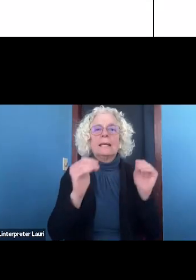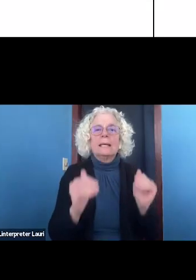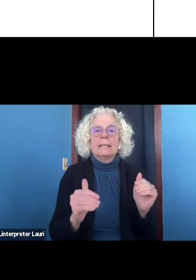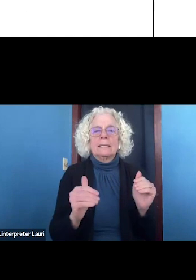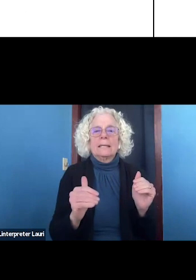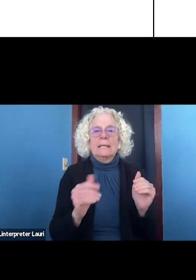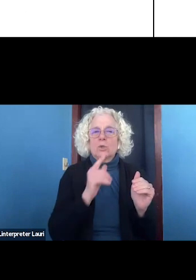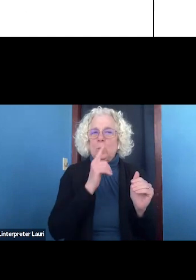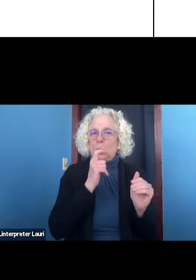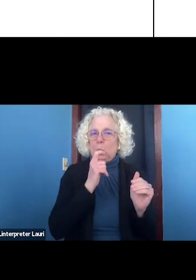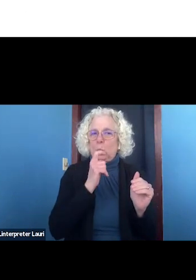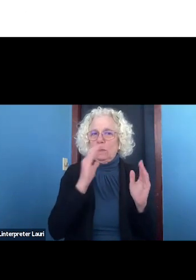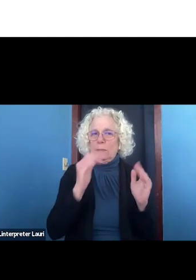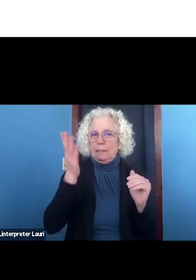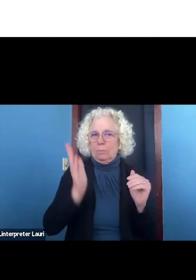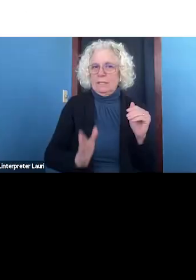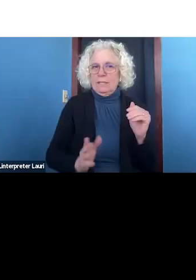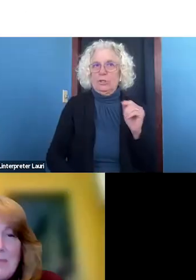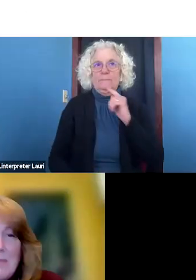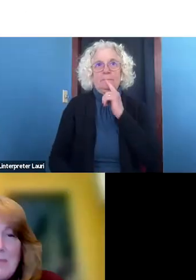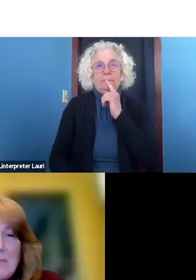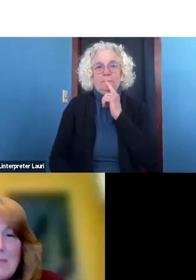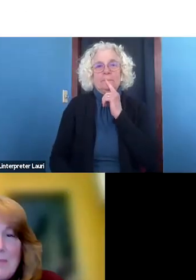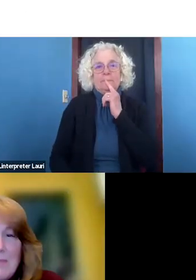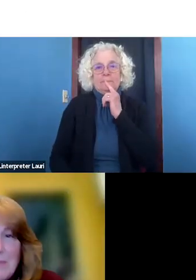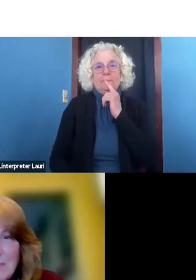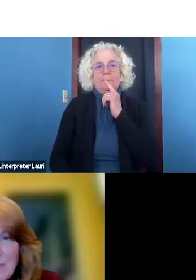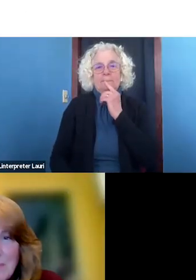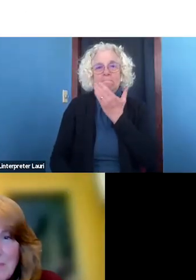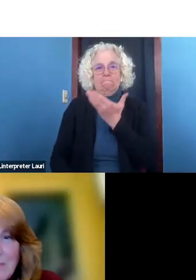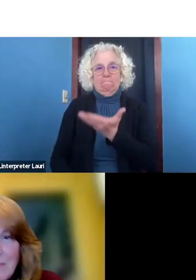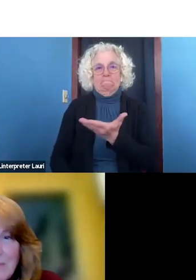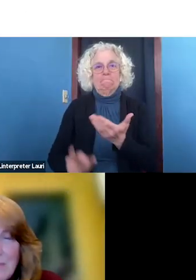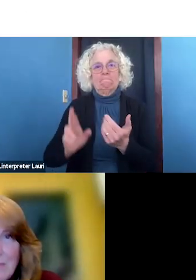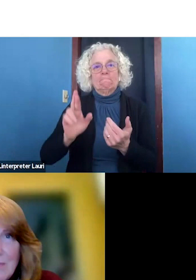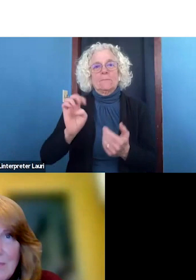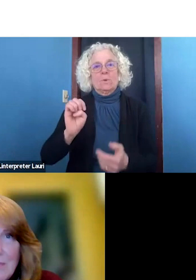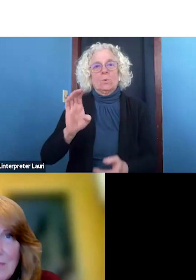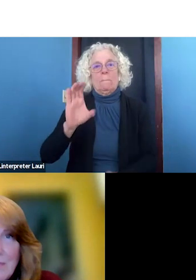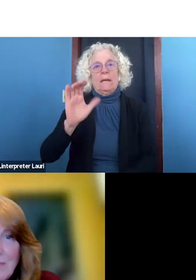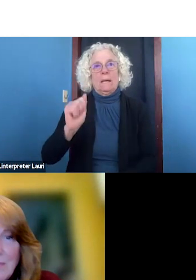presenter. Our next presenter is Rebecca Boss